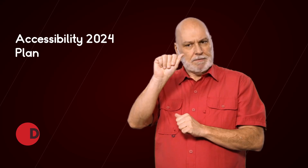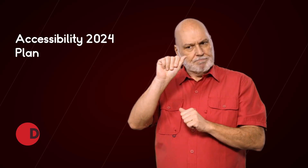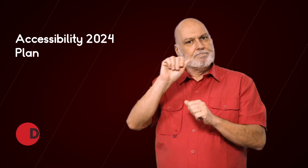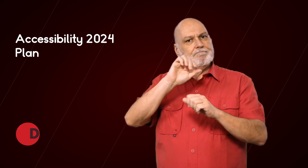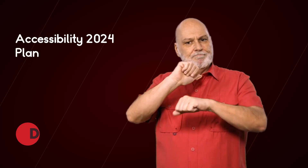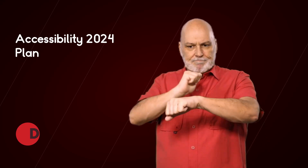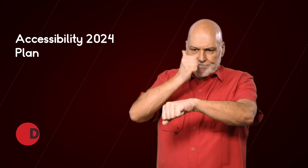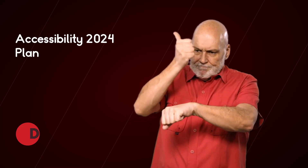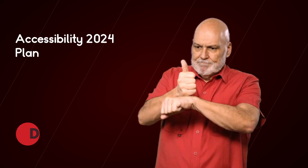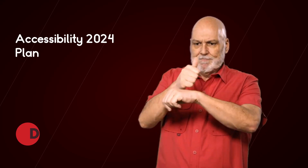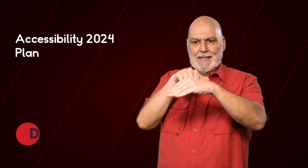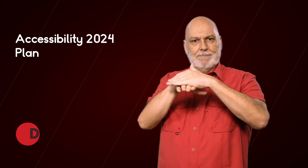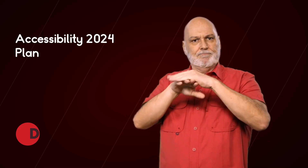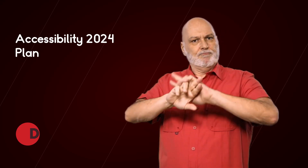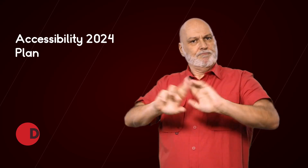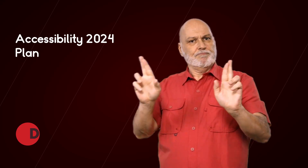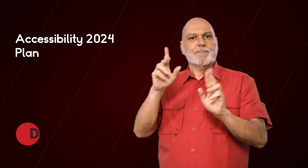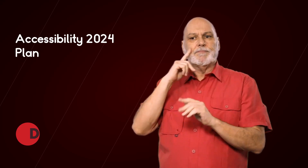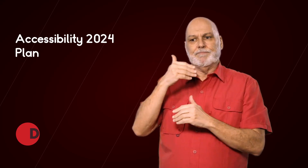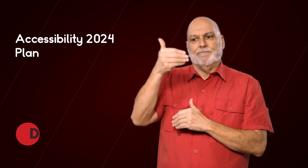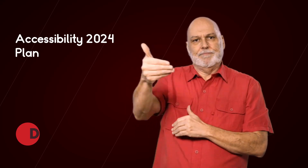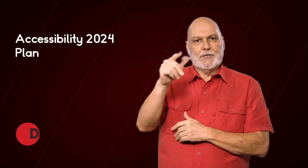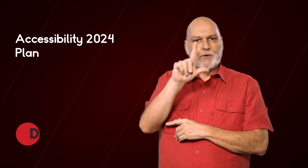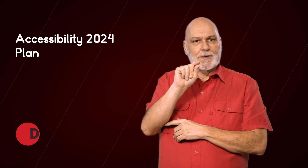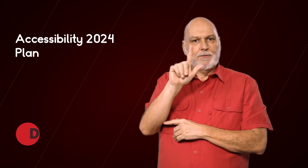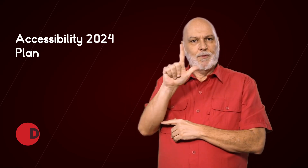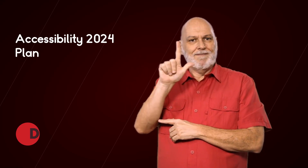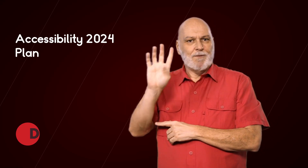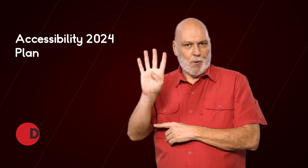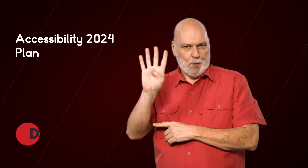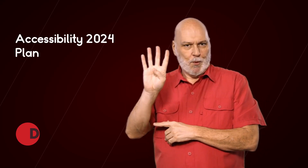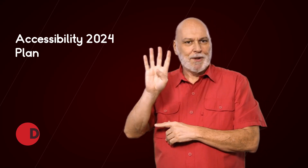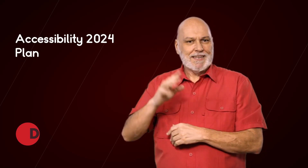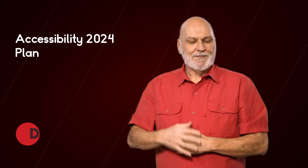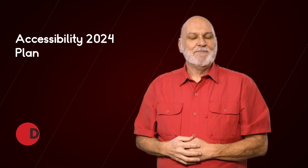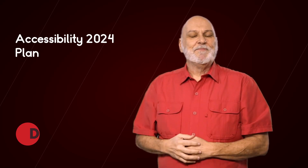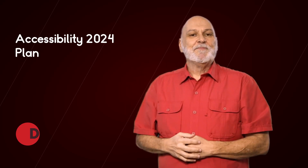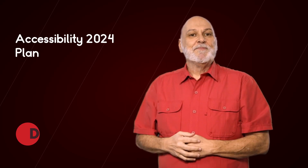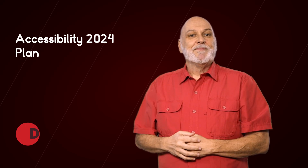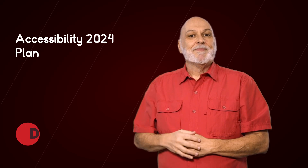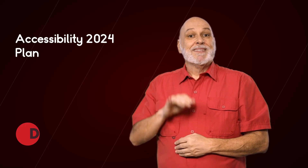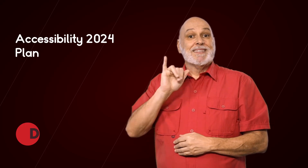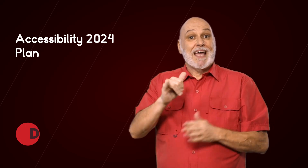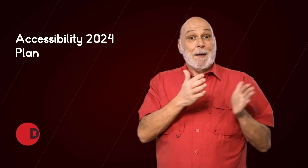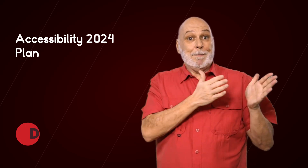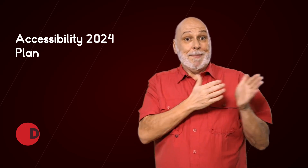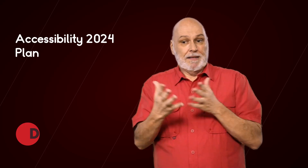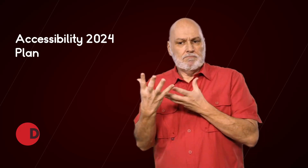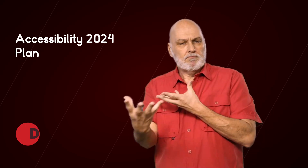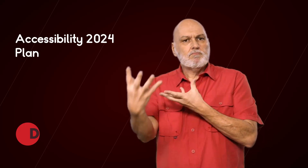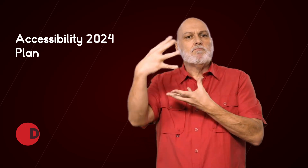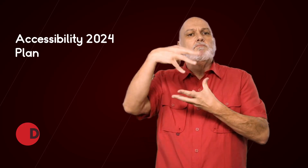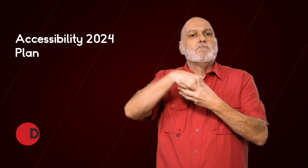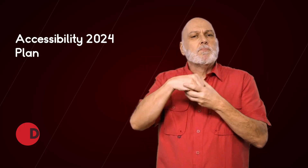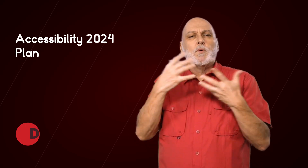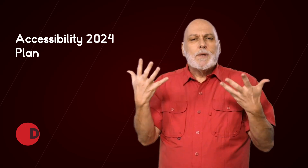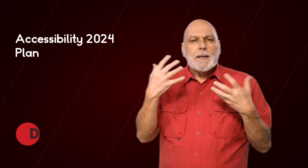Canada for people with disabilities by 2024".